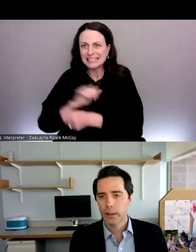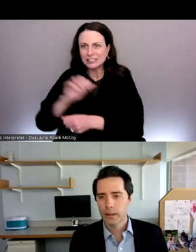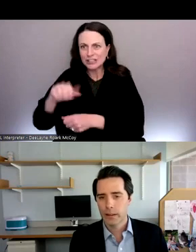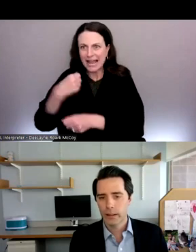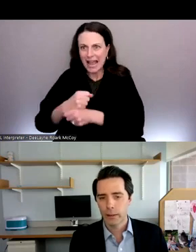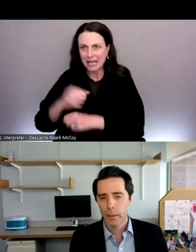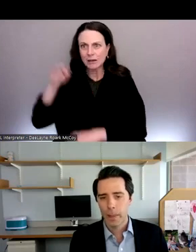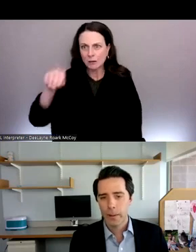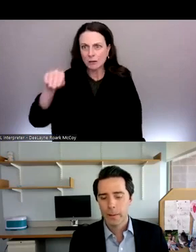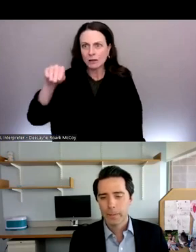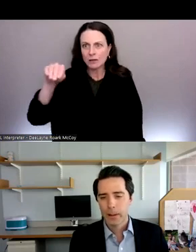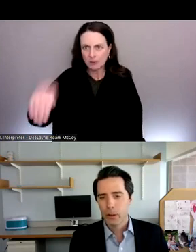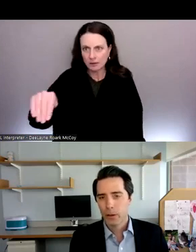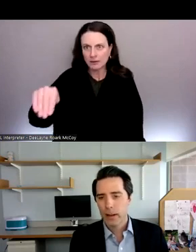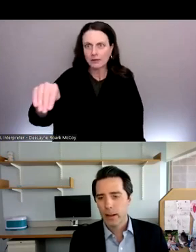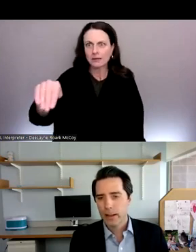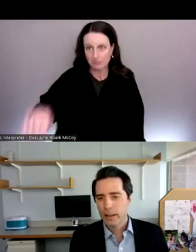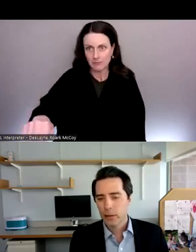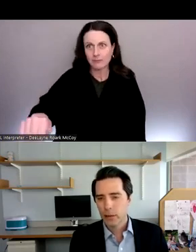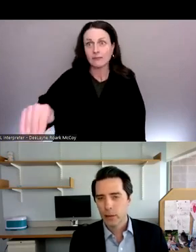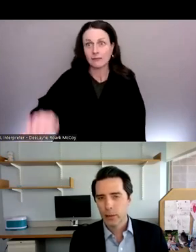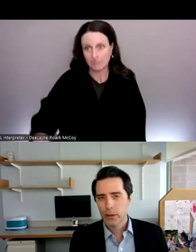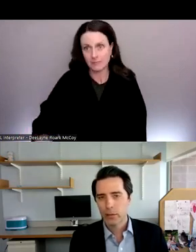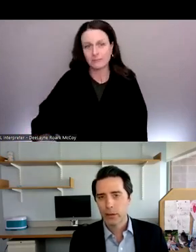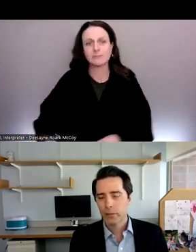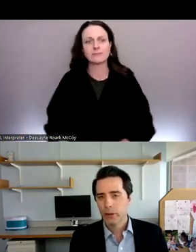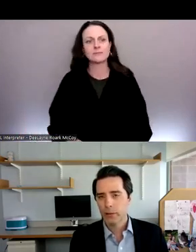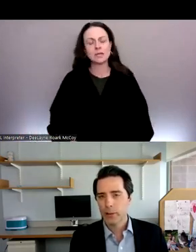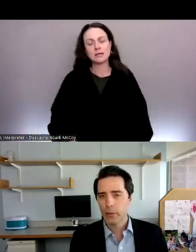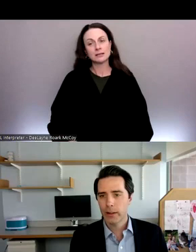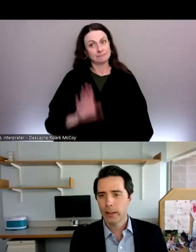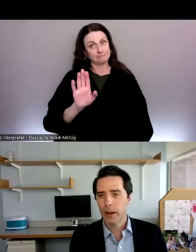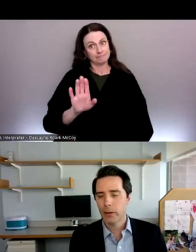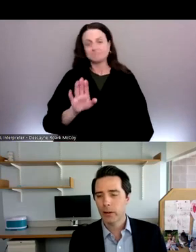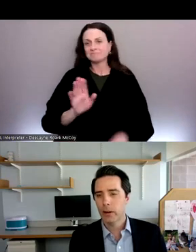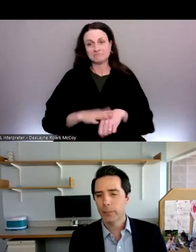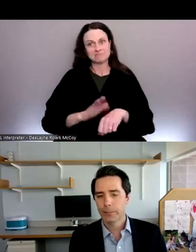um that we can see here and so as I told you this really